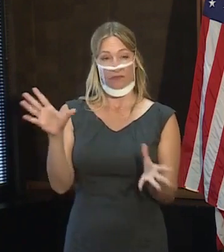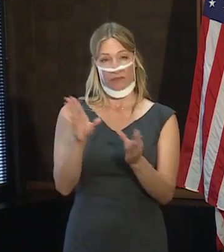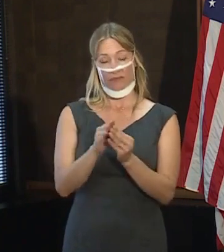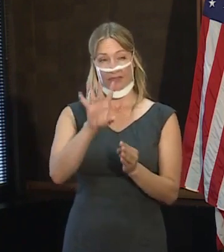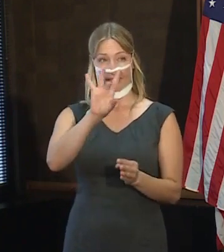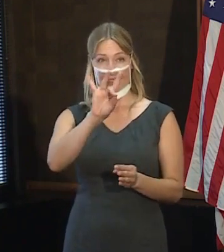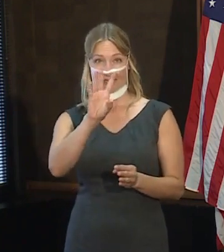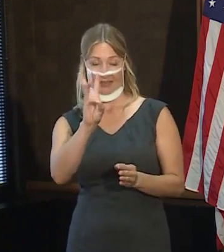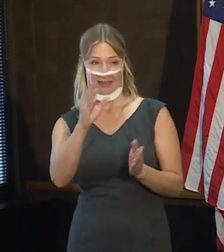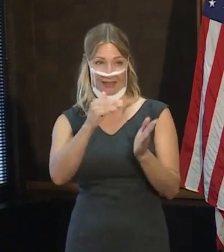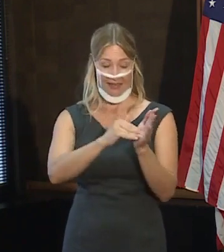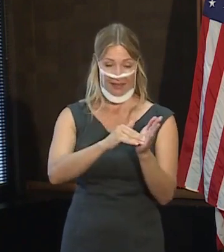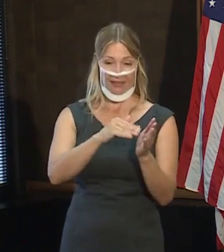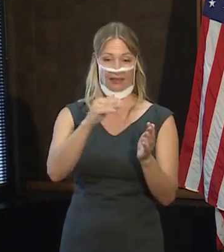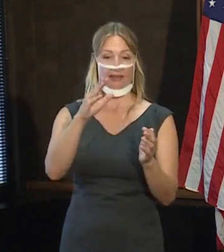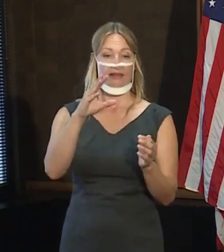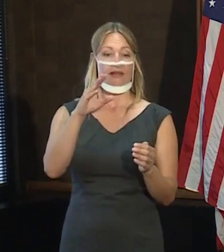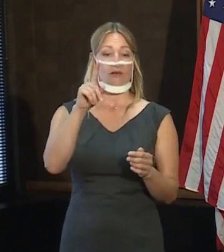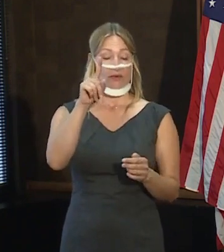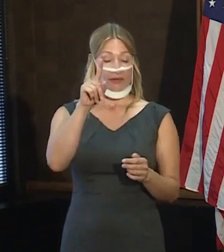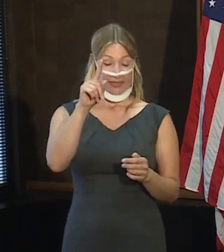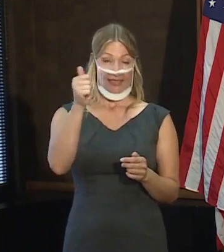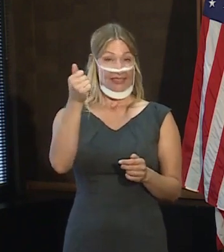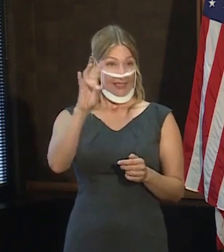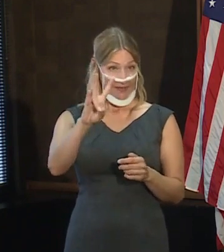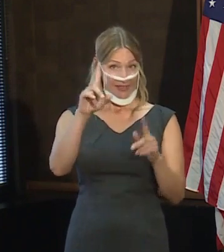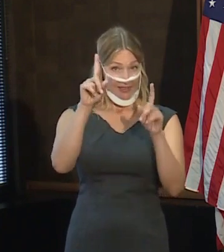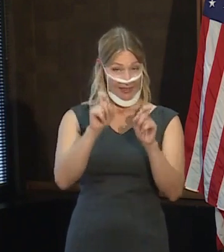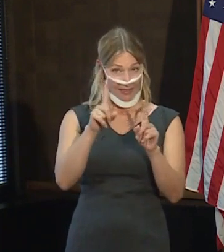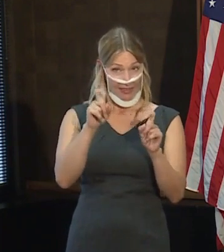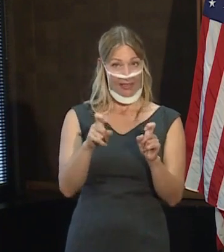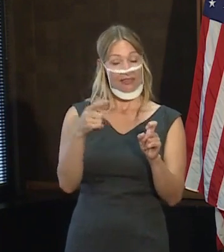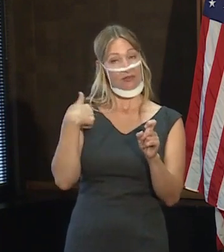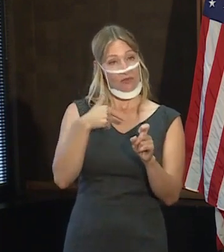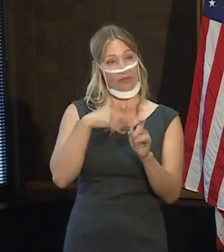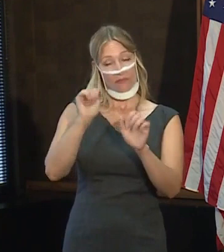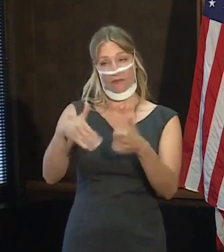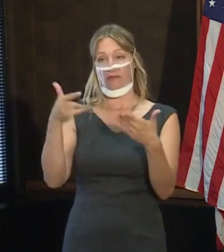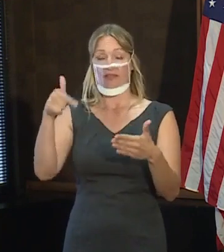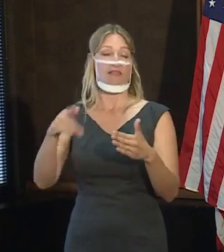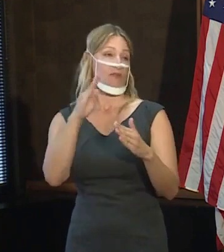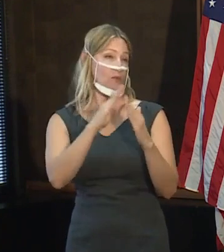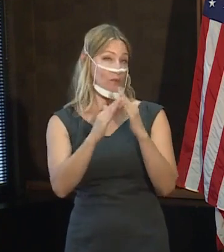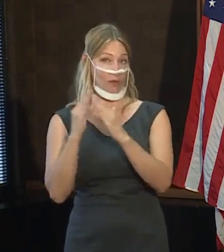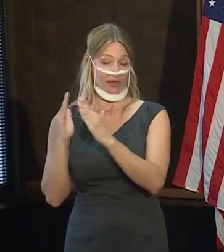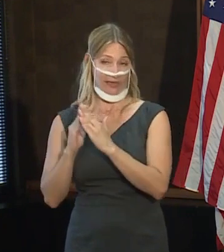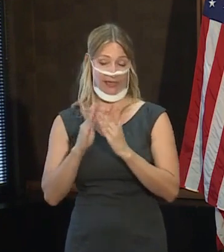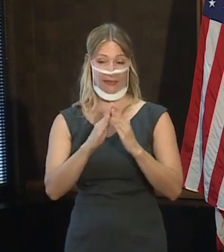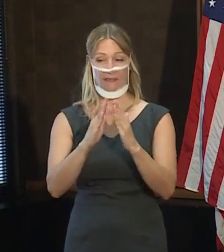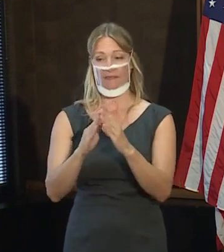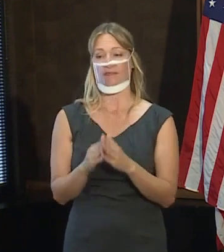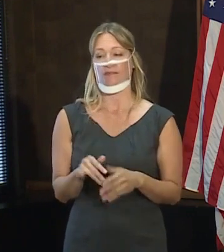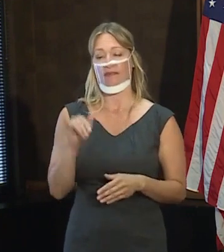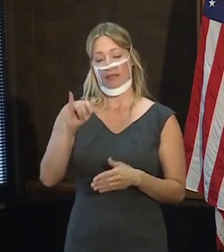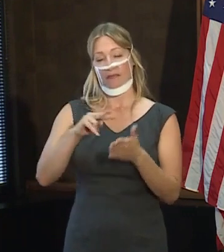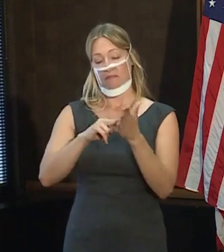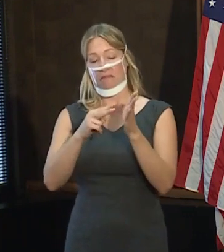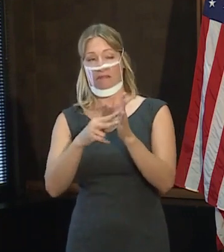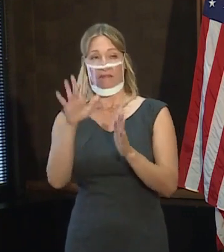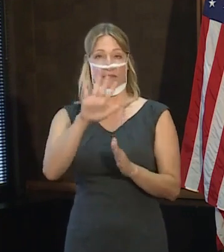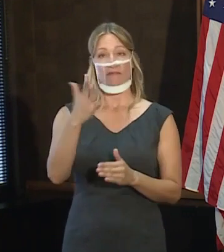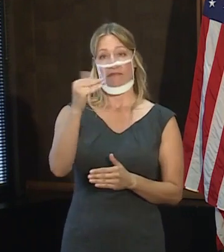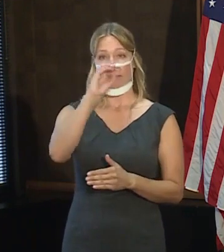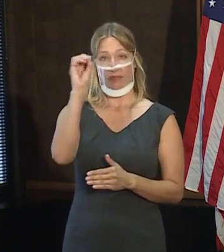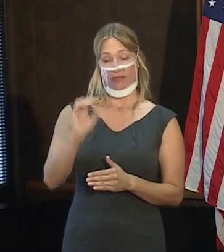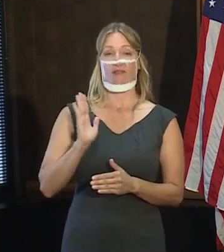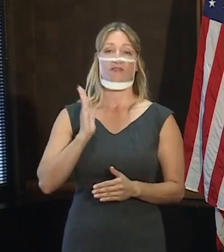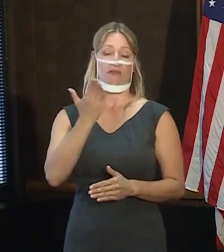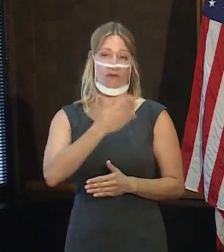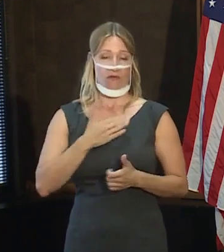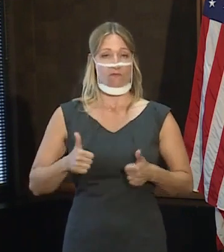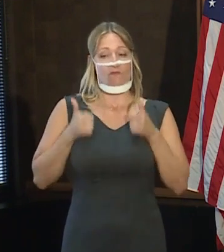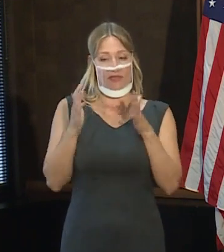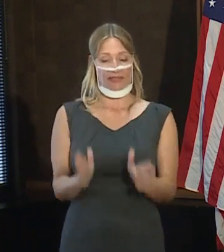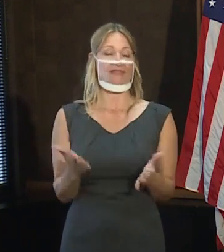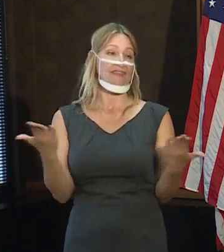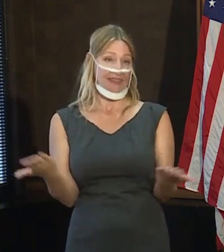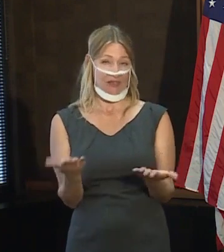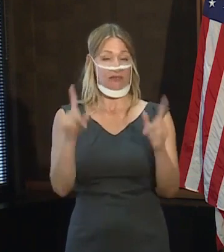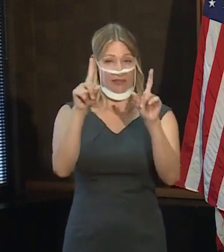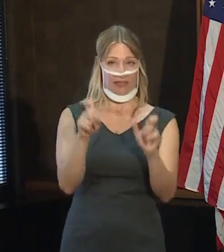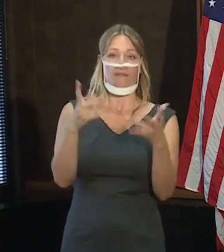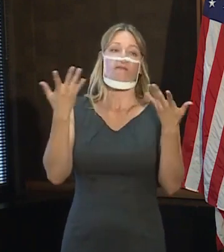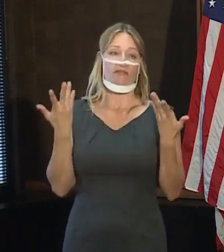WE ARE SEEING 9220 6 POSITIVE CASES AND A TOTAL OF 86 THOUSAND AND SEVENTEEN TESTS THAT HAVE BEEN DONE IN THIS COMMUNITY.